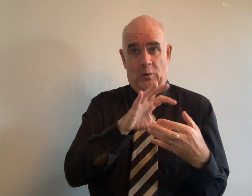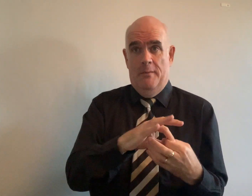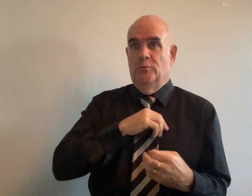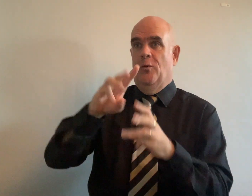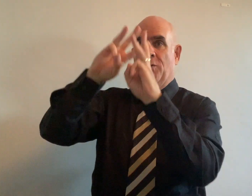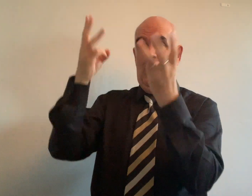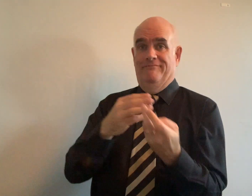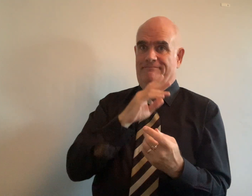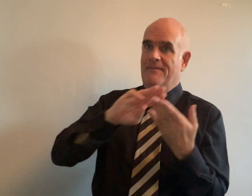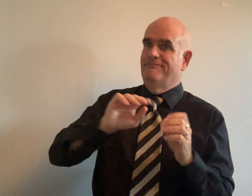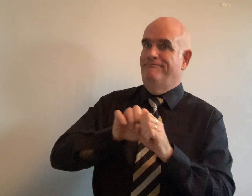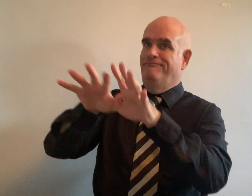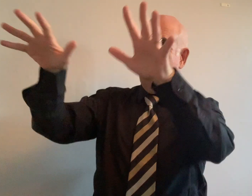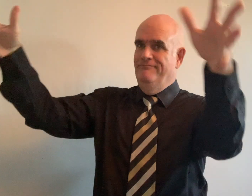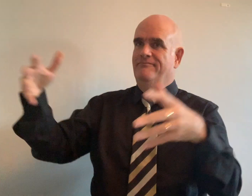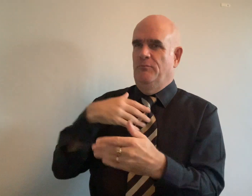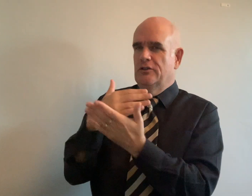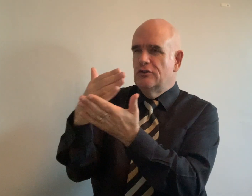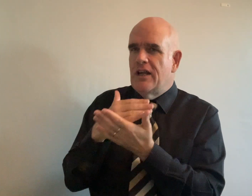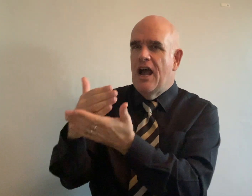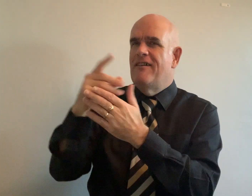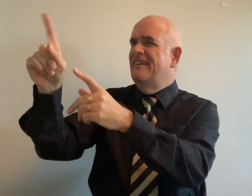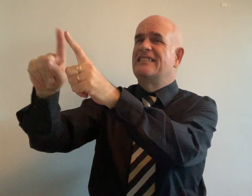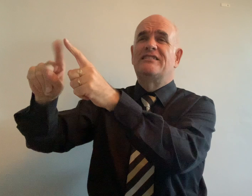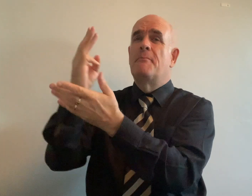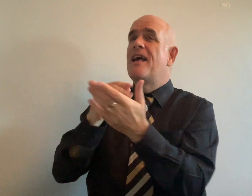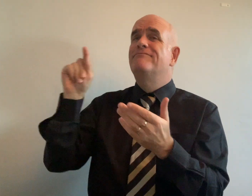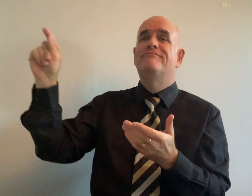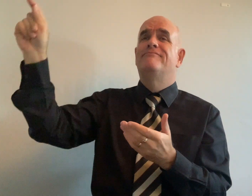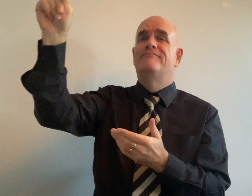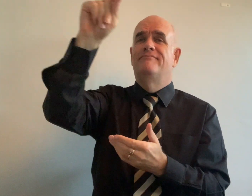solidarity of the Irish people at home to our wider global family, as we share